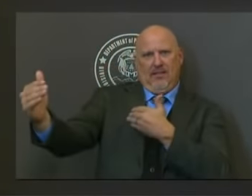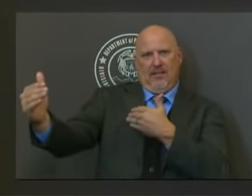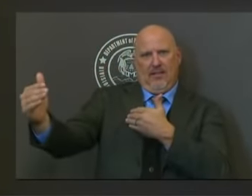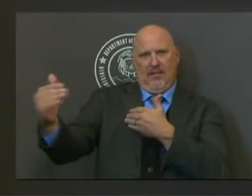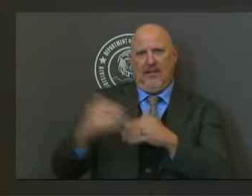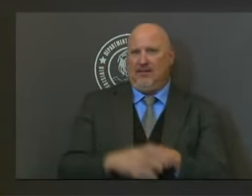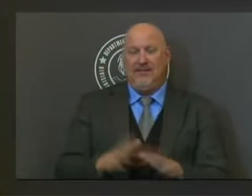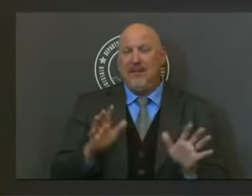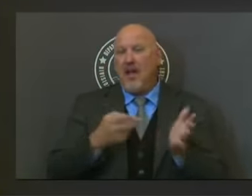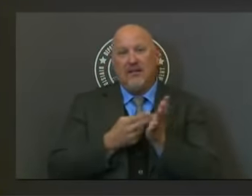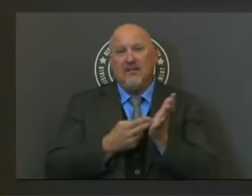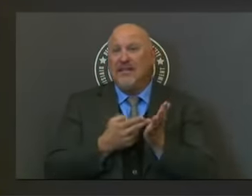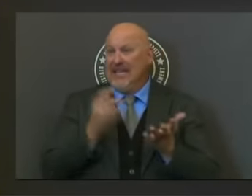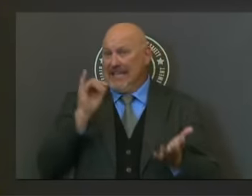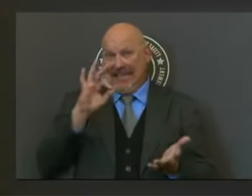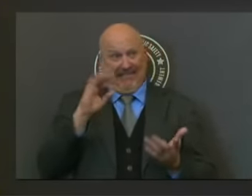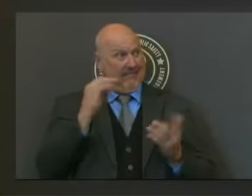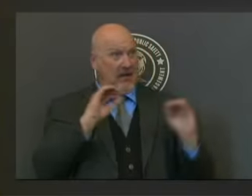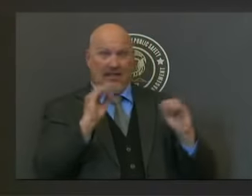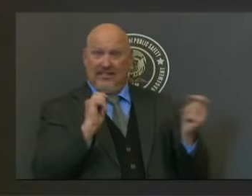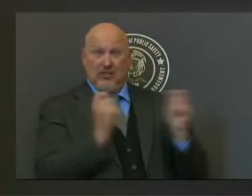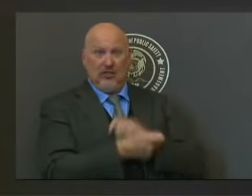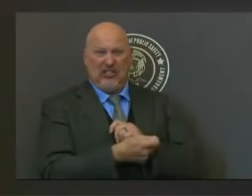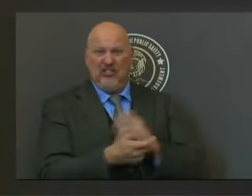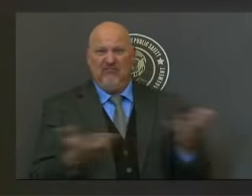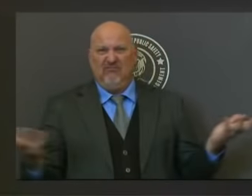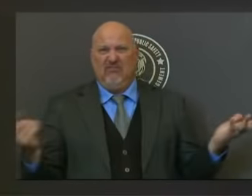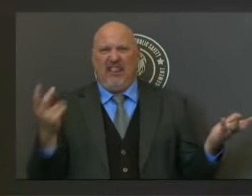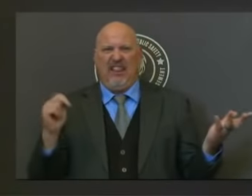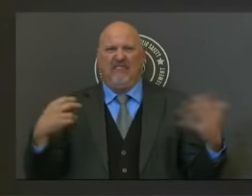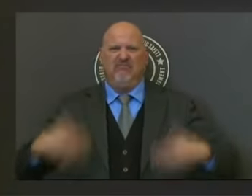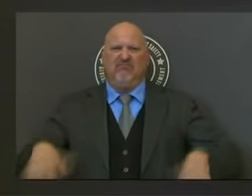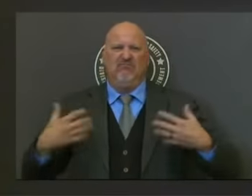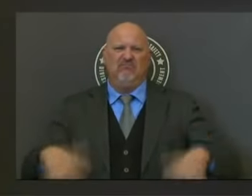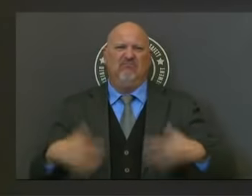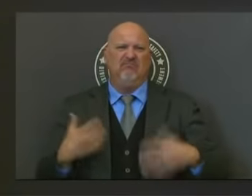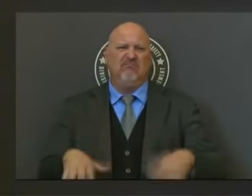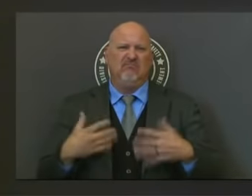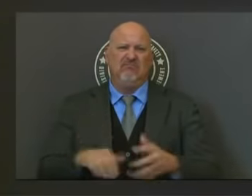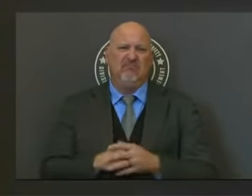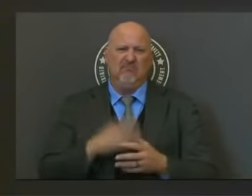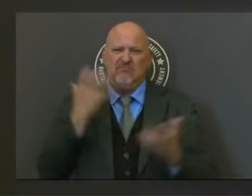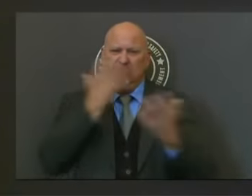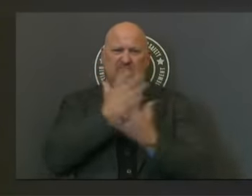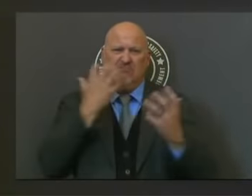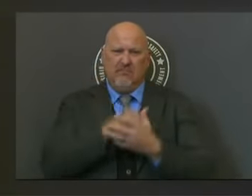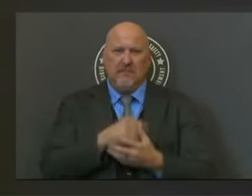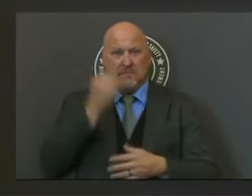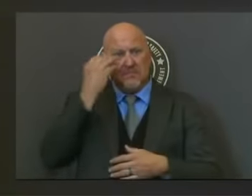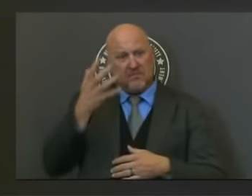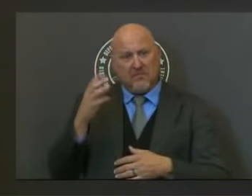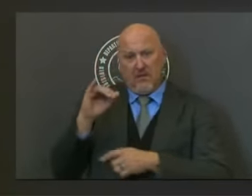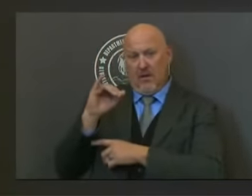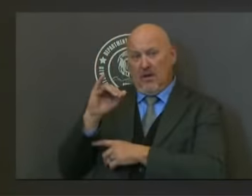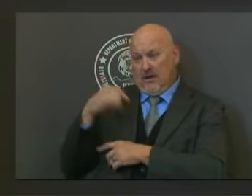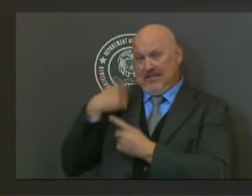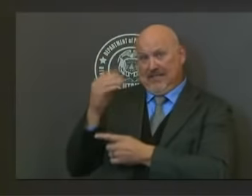for a surge in the patients since the pandemic started in March we are now putting into